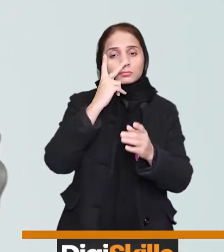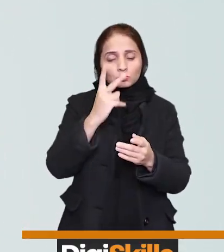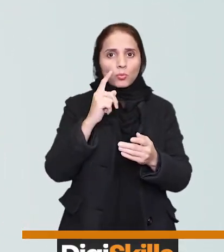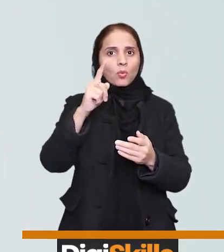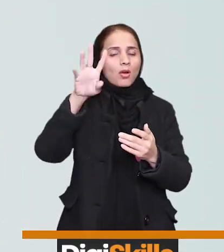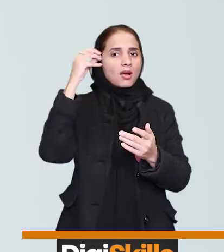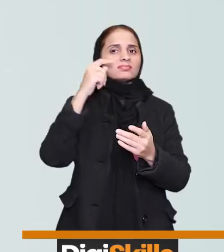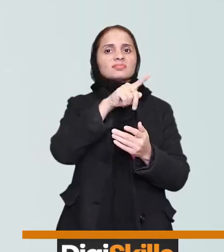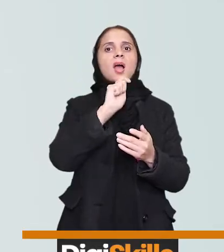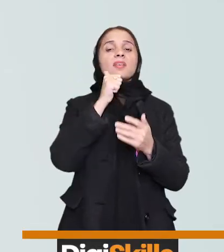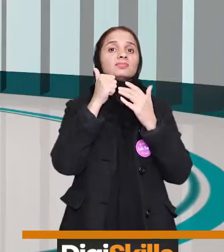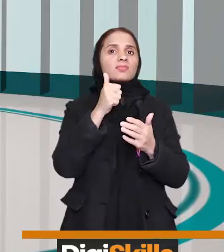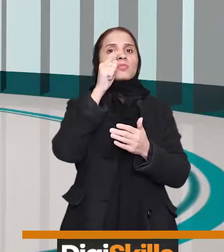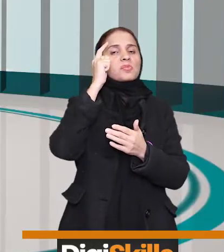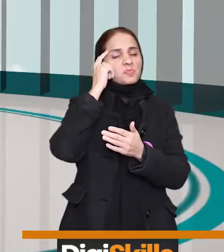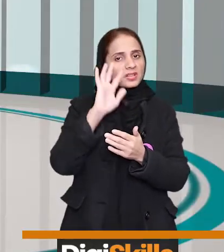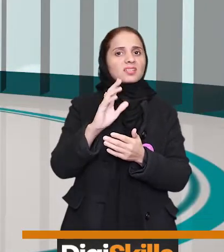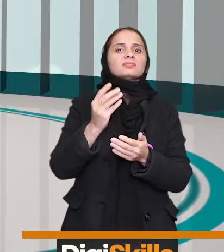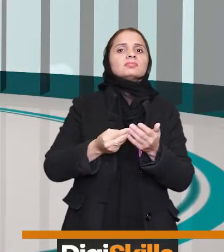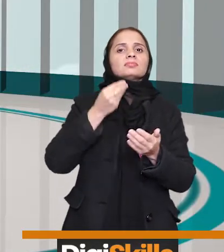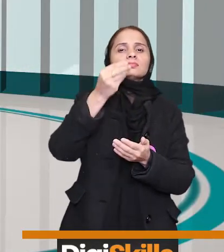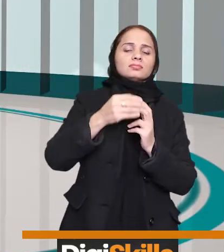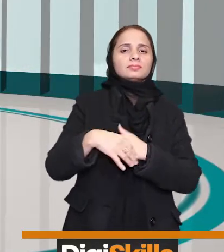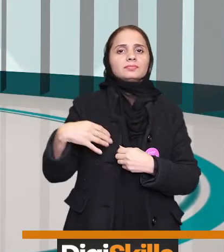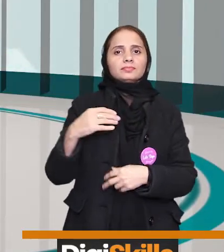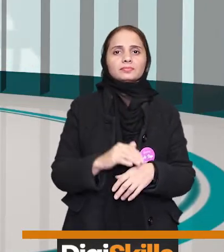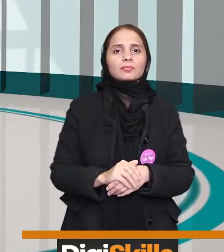and employer found out that this guy knows what he is talking about